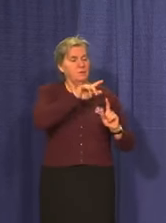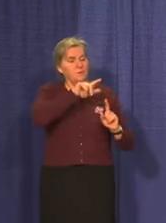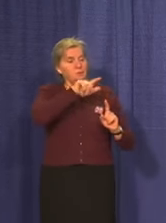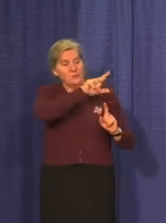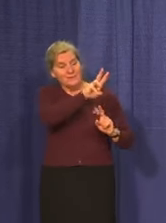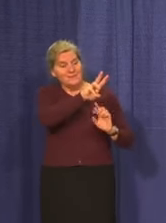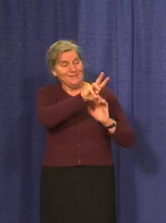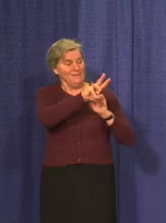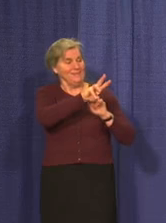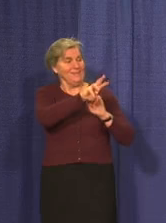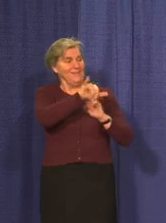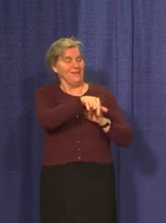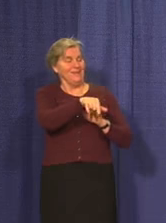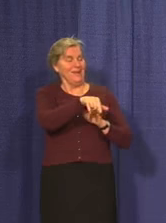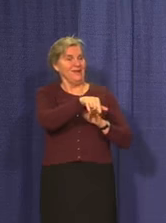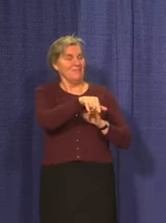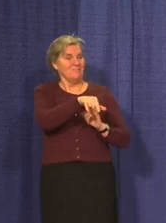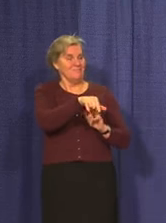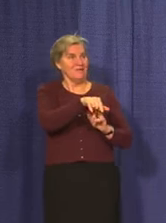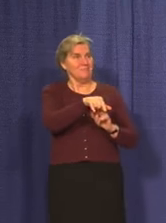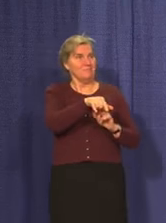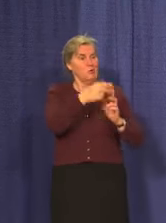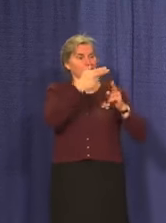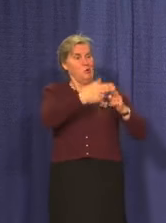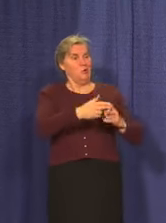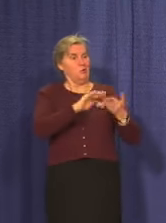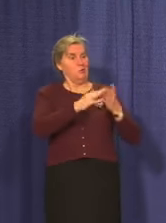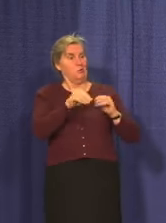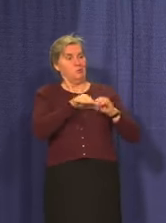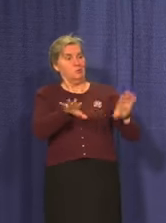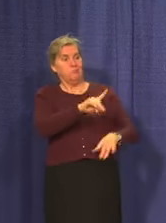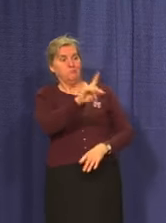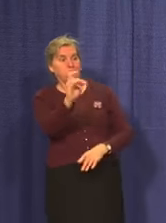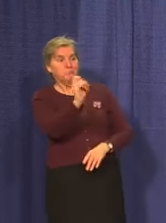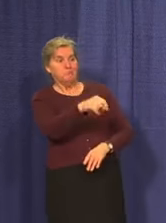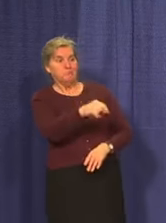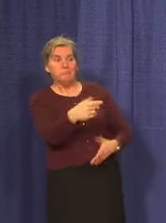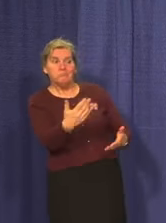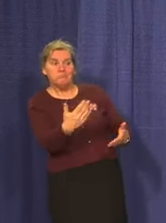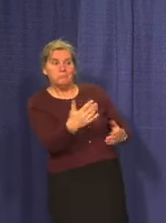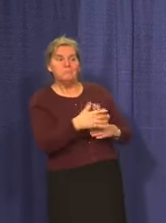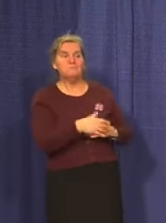26, IS IT CONSIDERED COMMUNITY SPREAD?